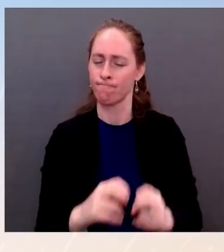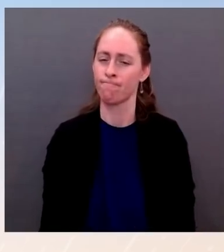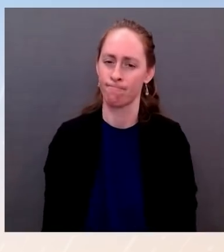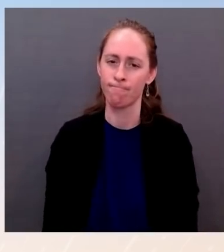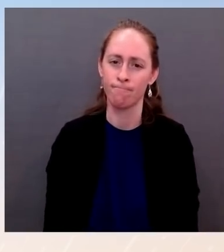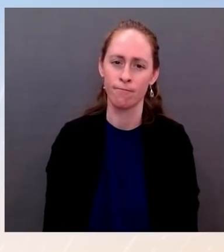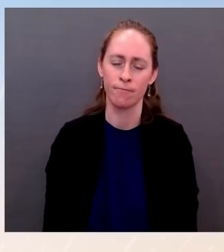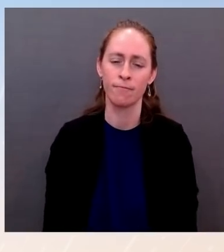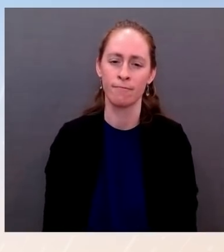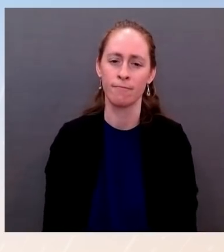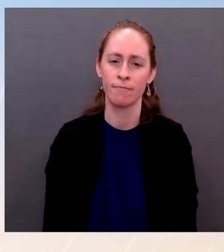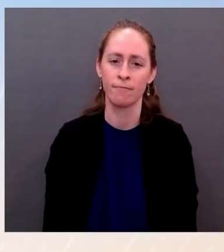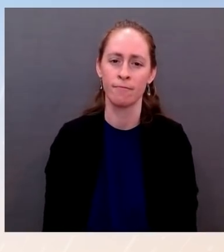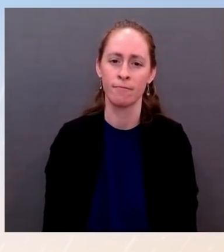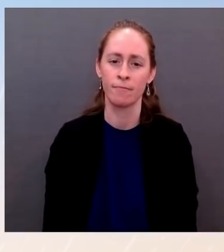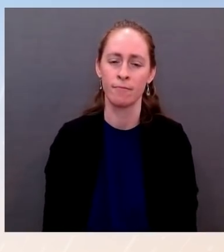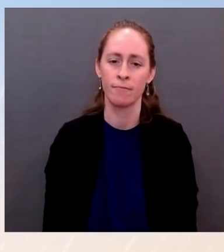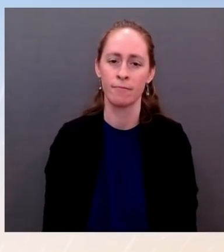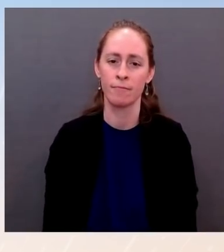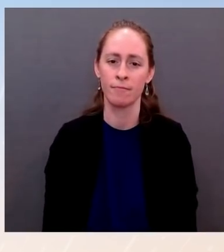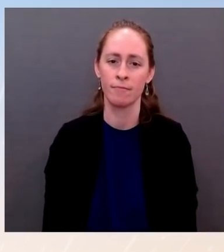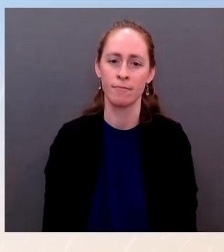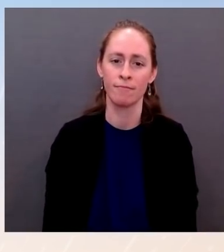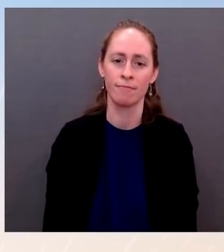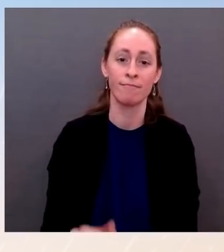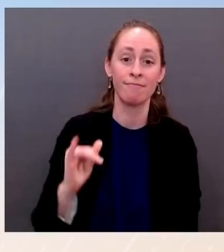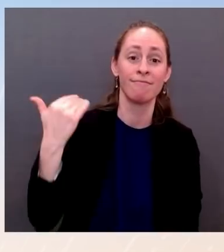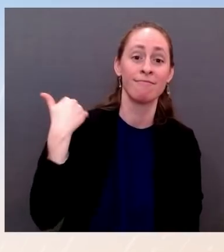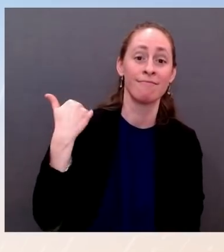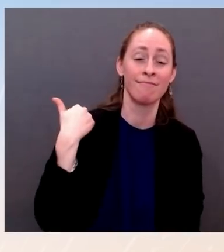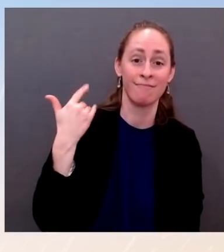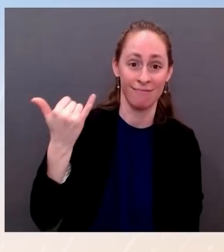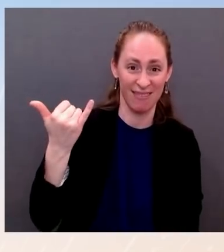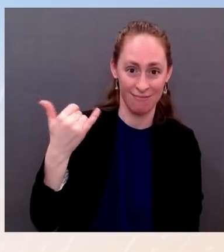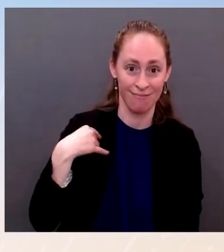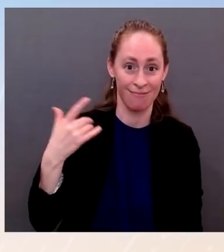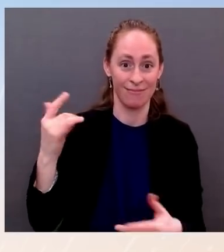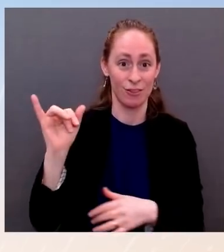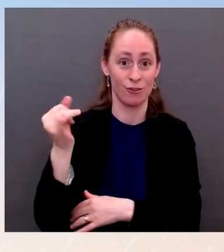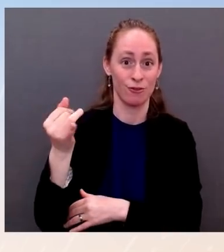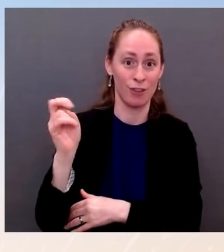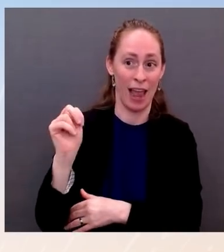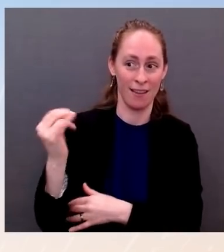and I think it's -- -- it's well past my time to go: The United States, under the Biden administration,